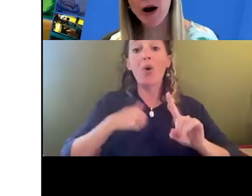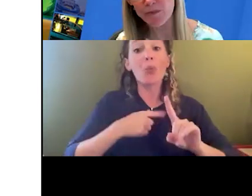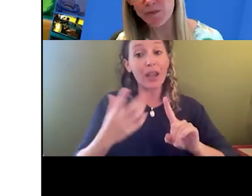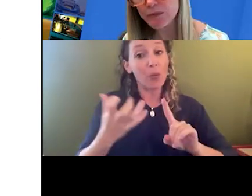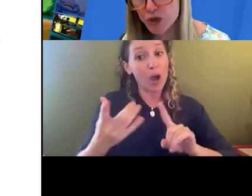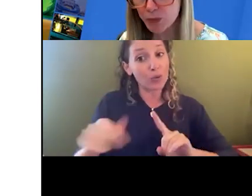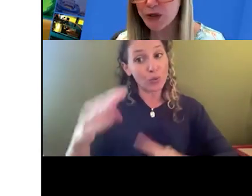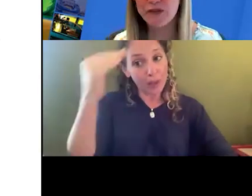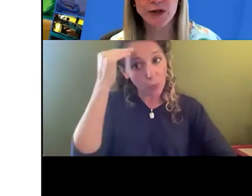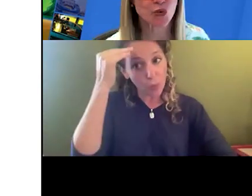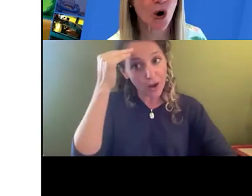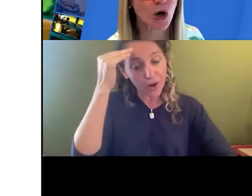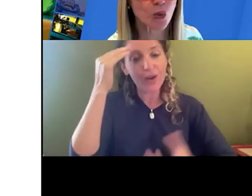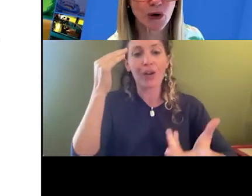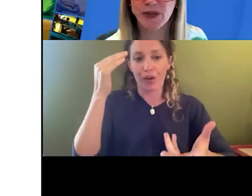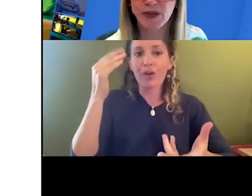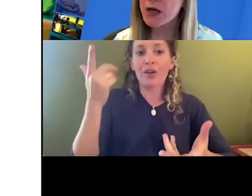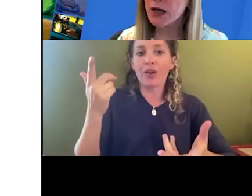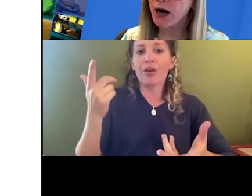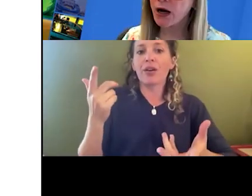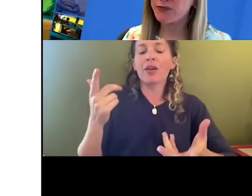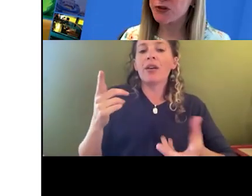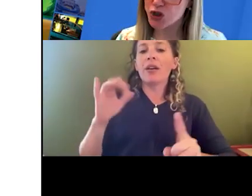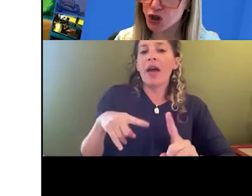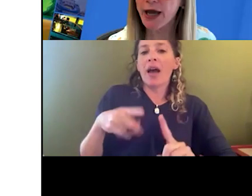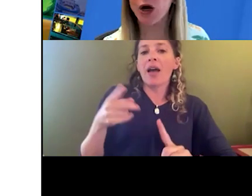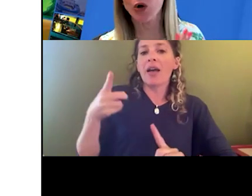and I do believe that you are aware that the GAO,